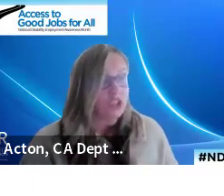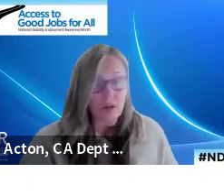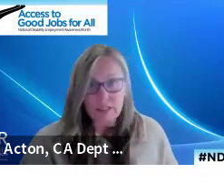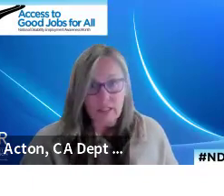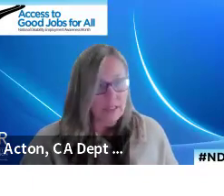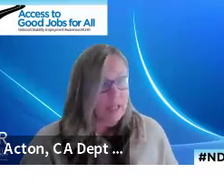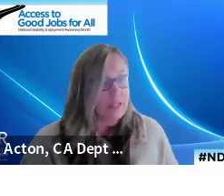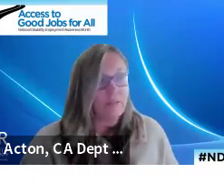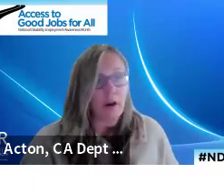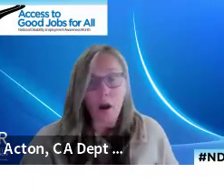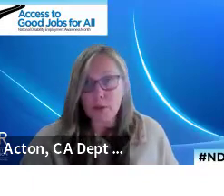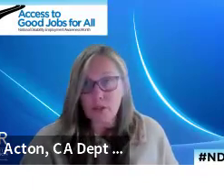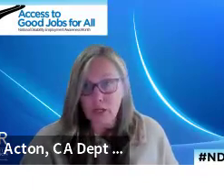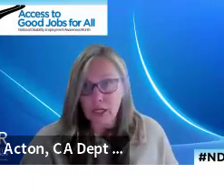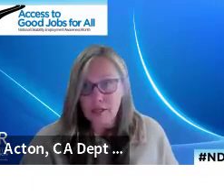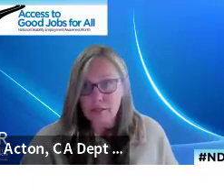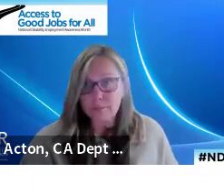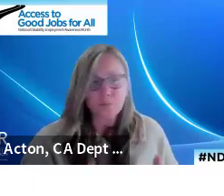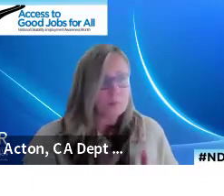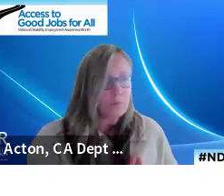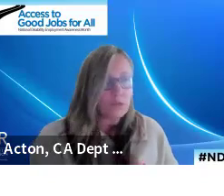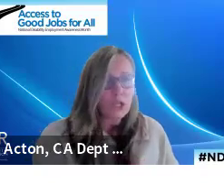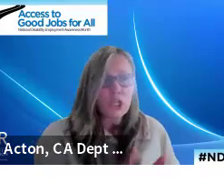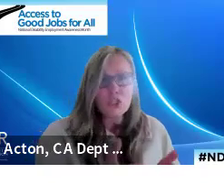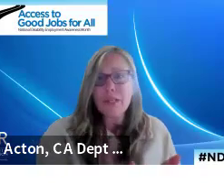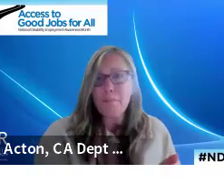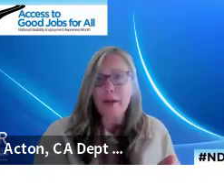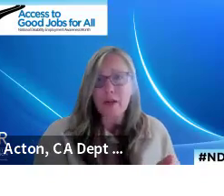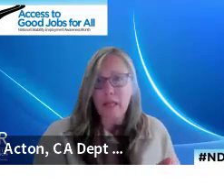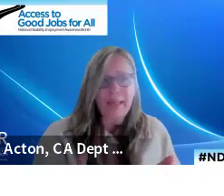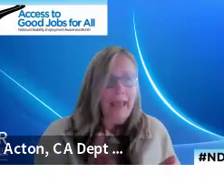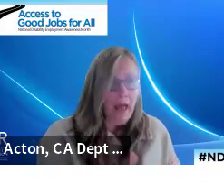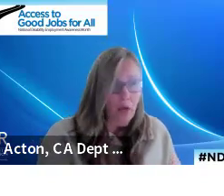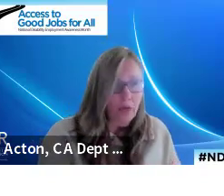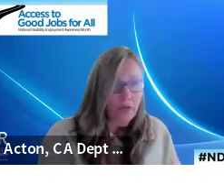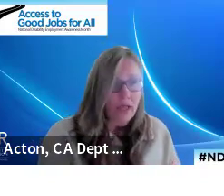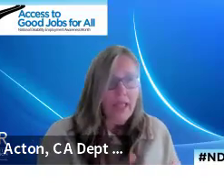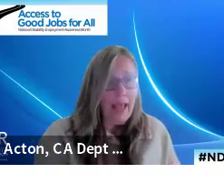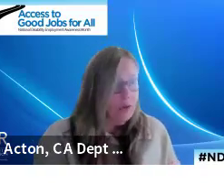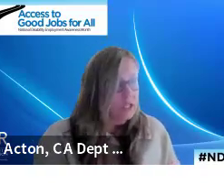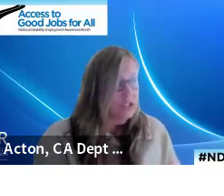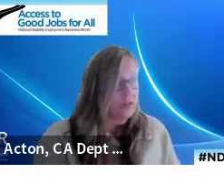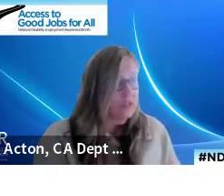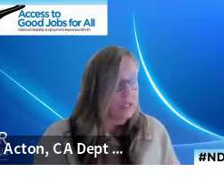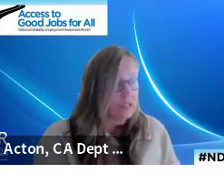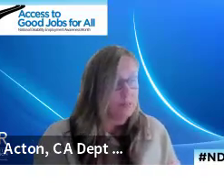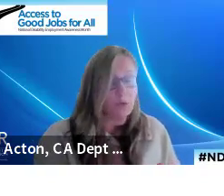and service needs and identify opportunities to really better align health and housing services,